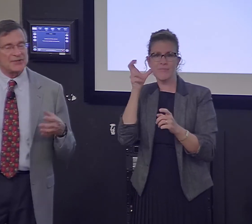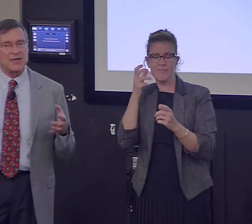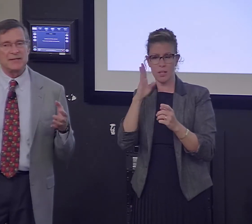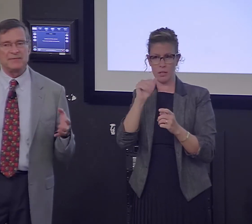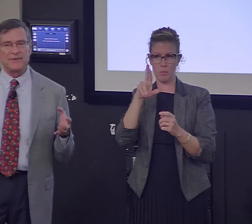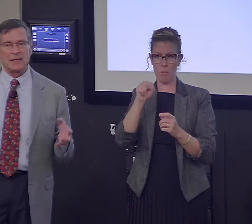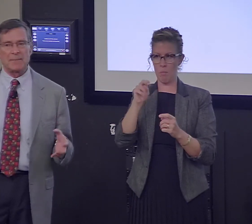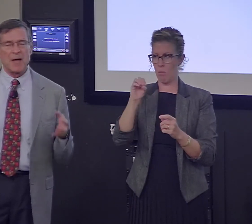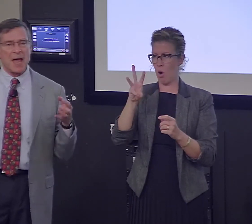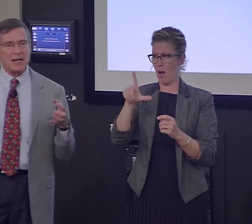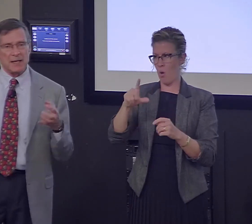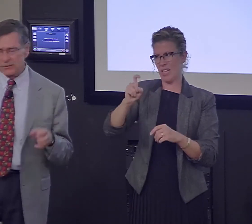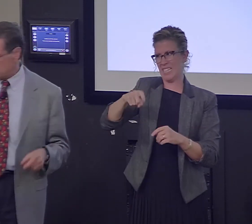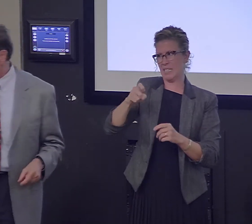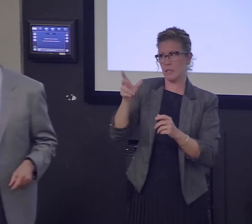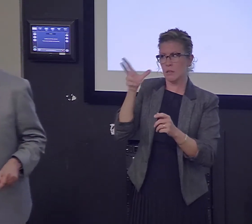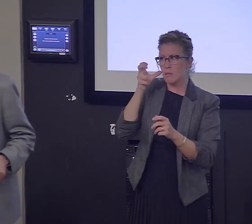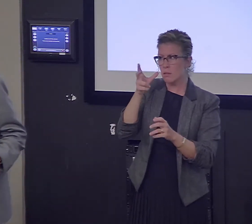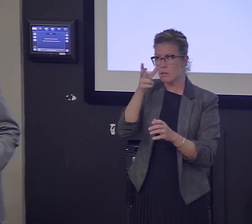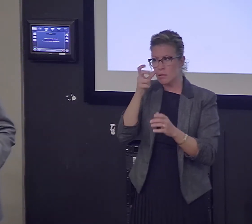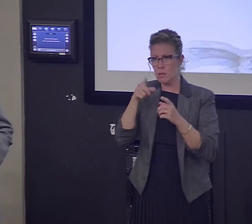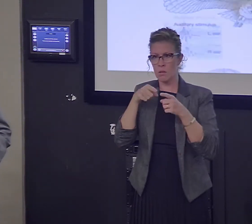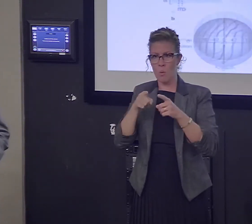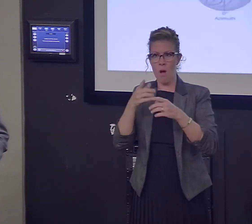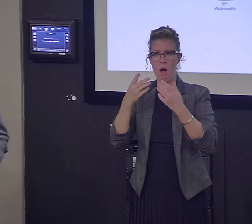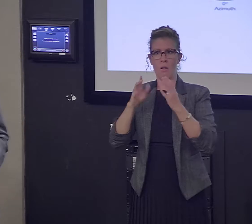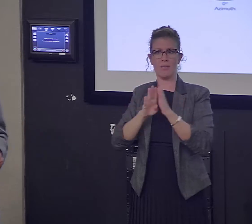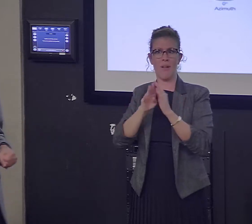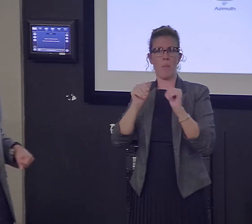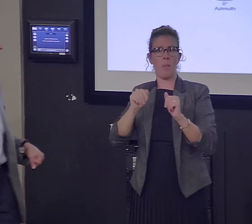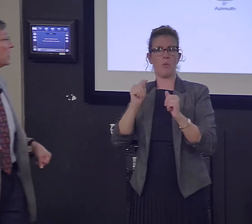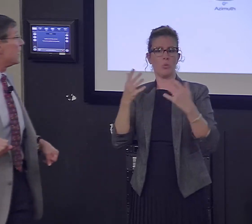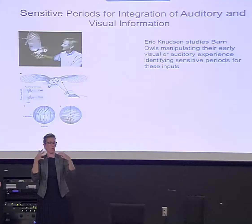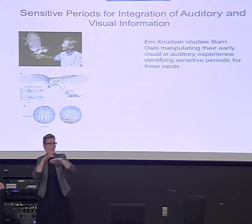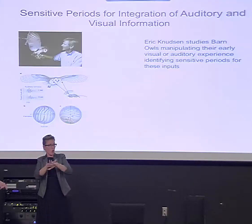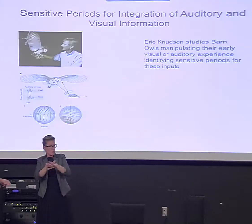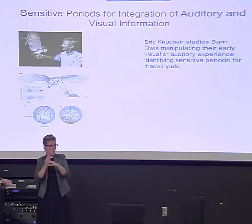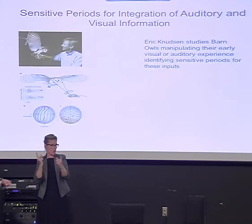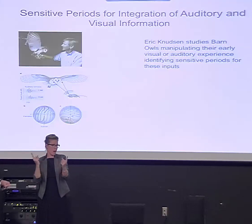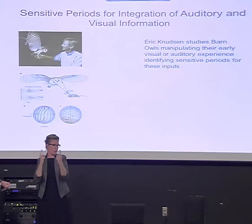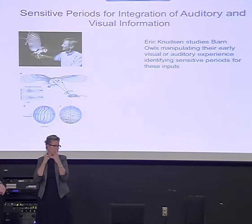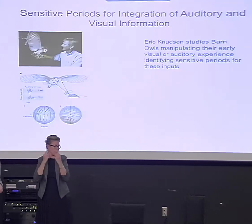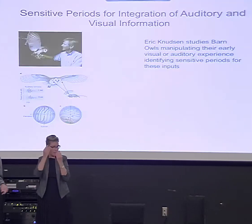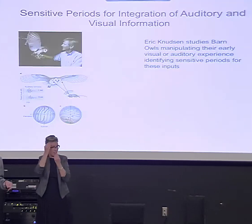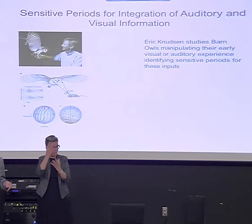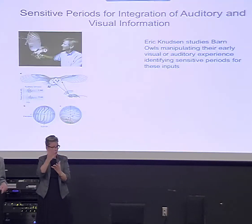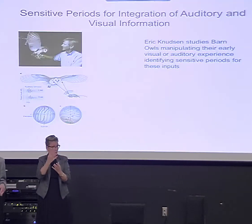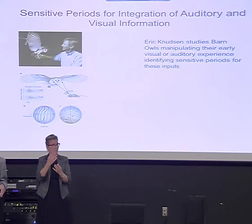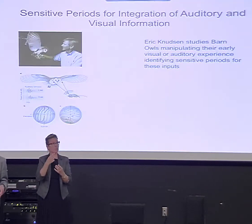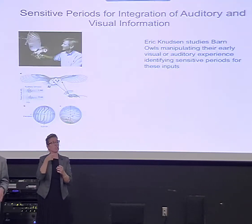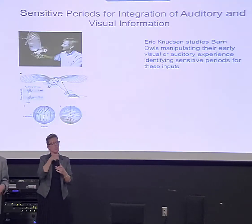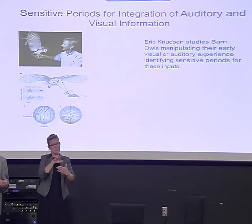as they develop and integrate this auditory and visual information. And there's an area of the brain that he studied called